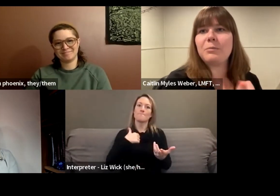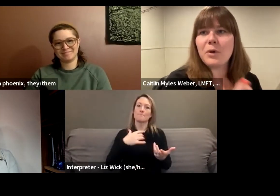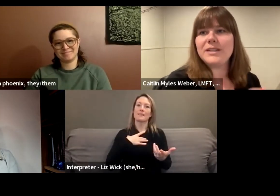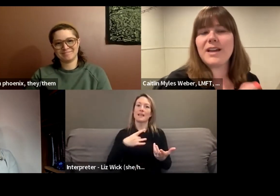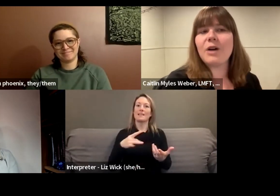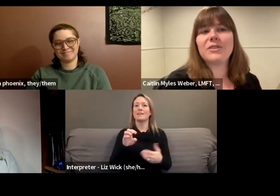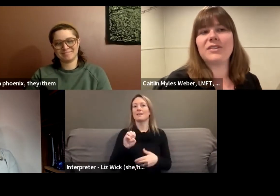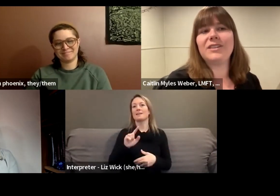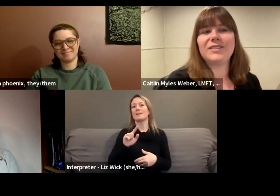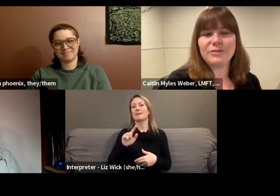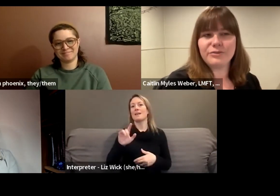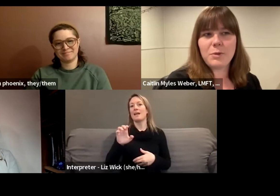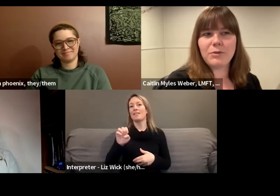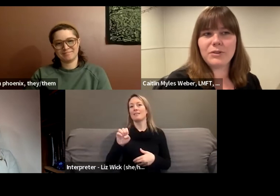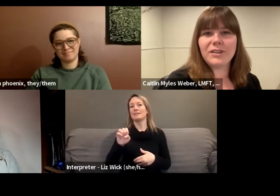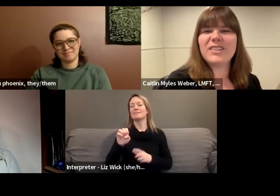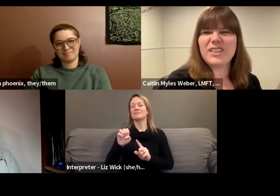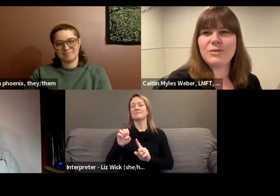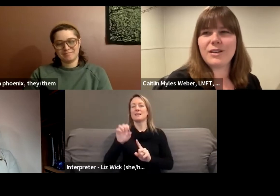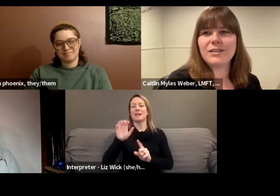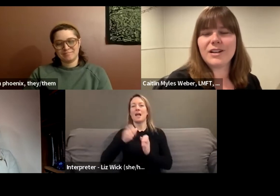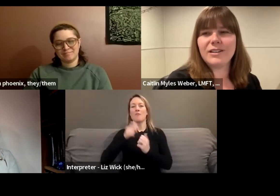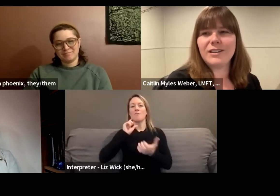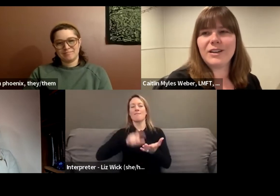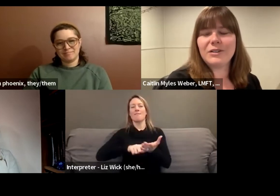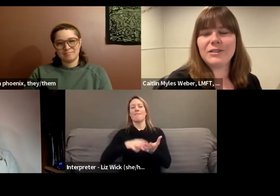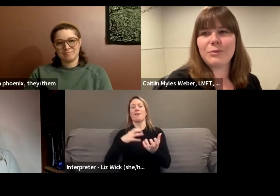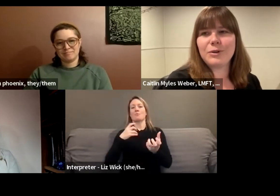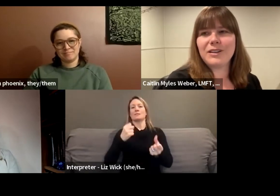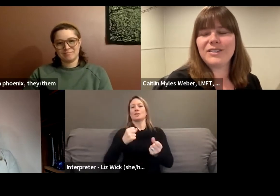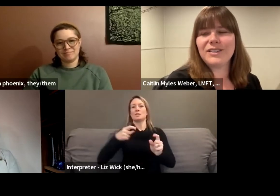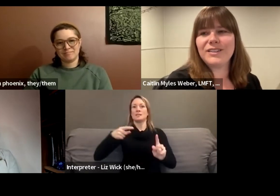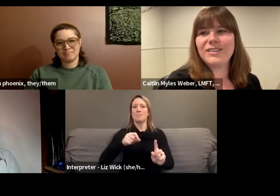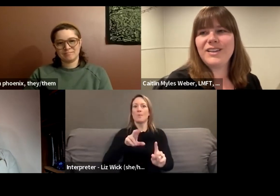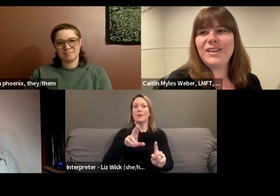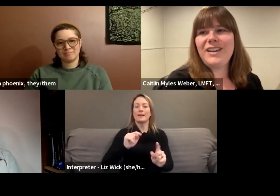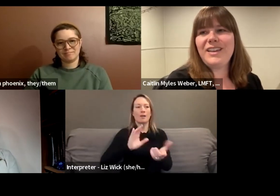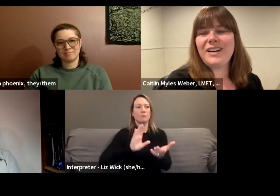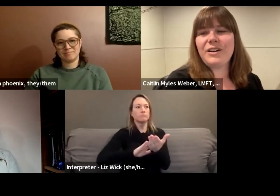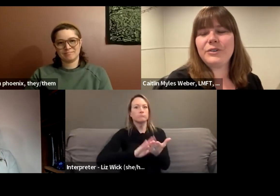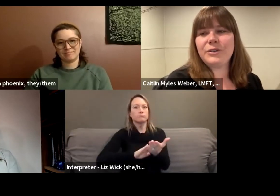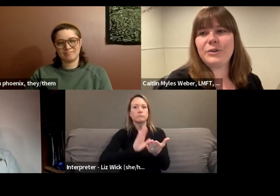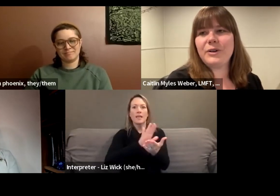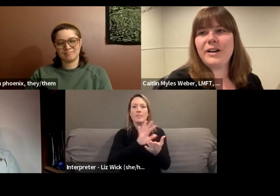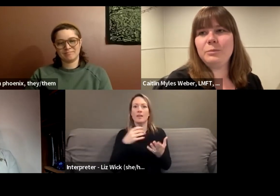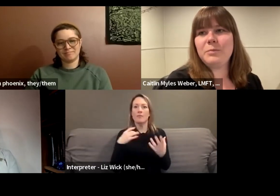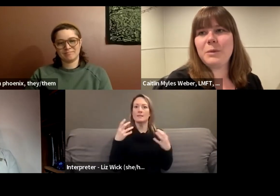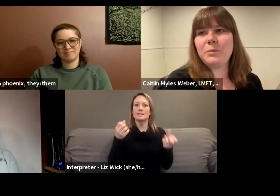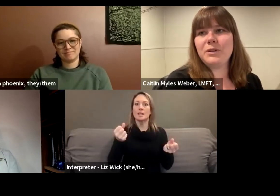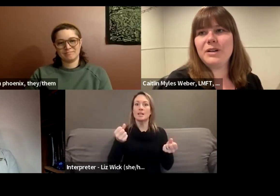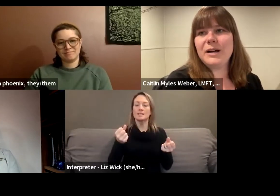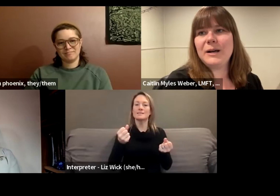about pointing out resilience and affirming resilience. I do that a ton like what Ellice does. And then I also help people